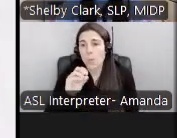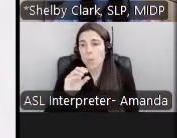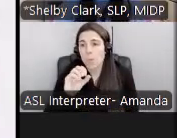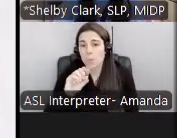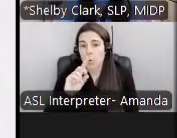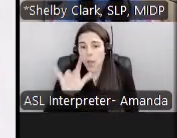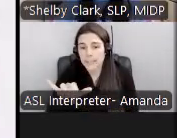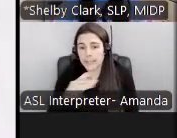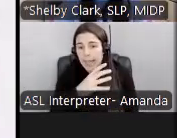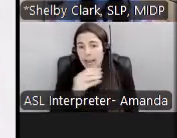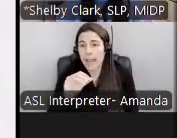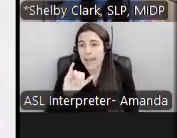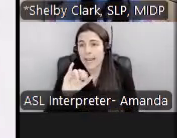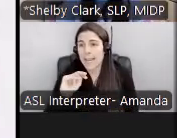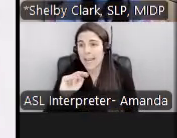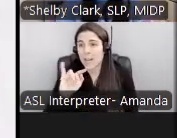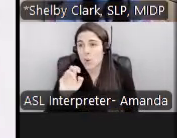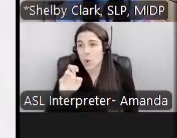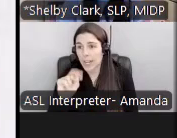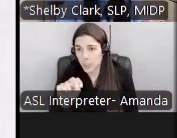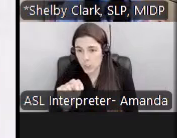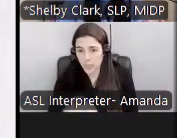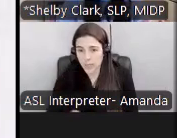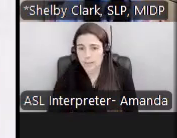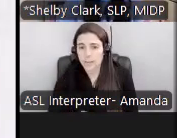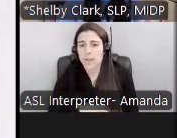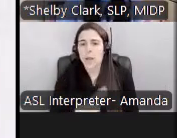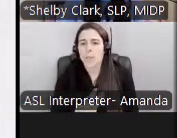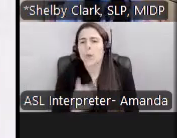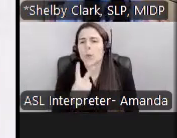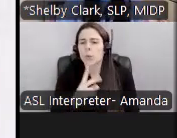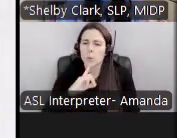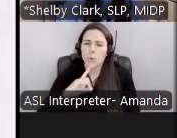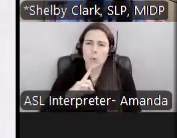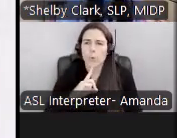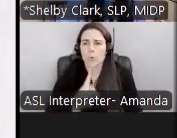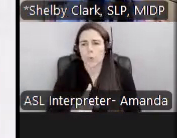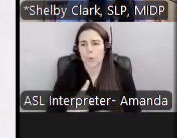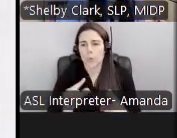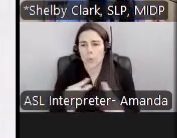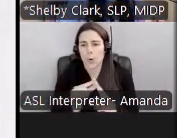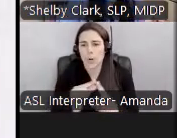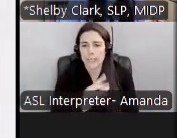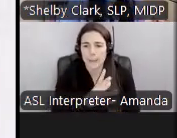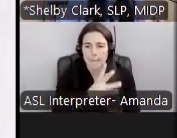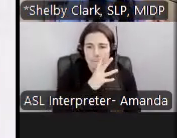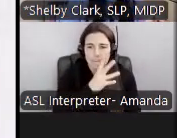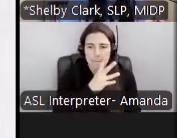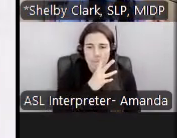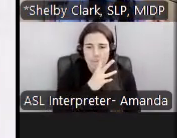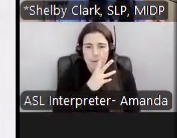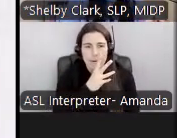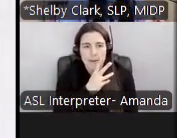So let's think about Sophie's house. I should have tested this out earlier, because I was gonna try